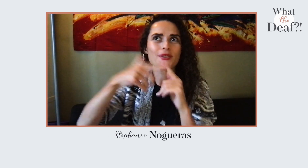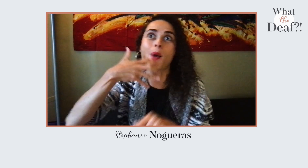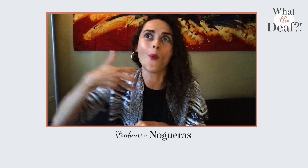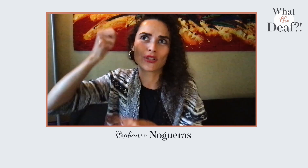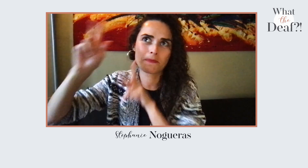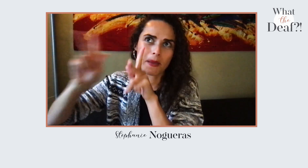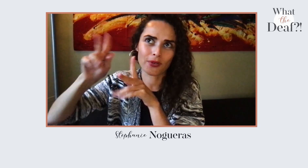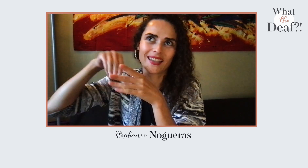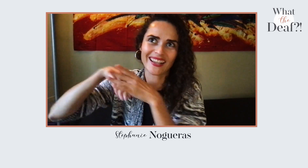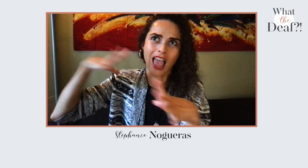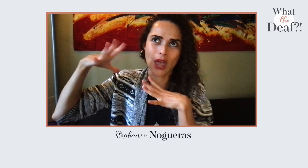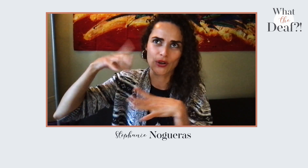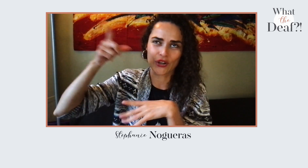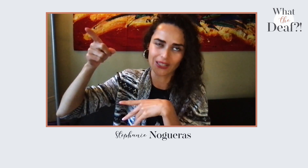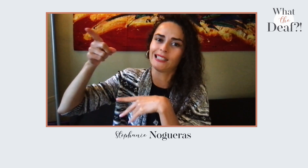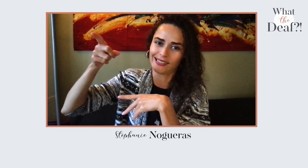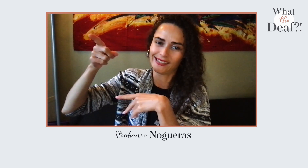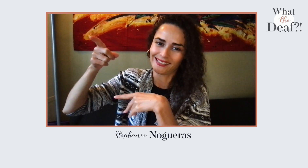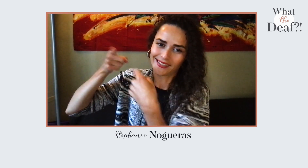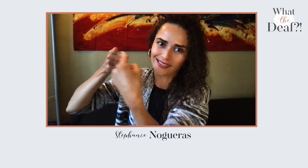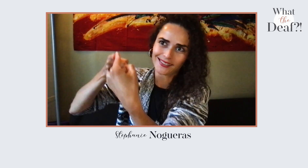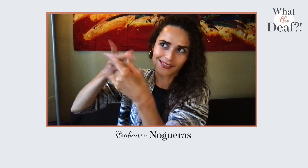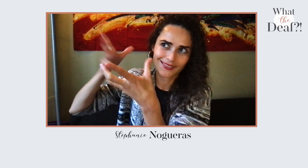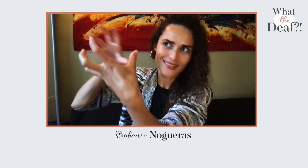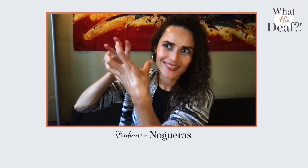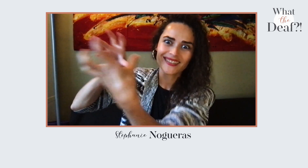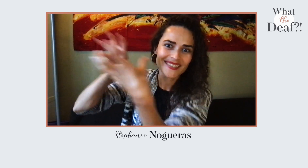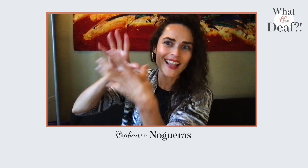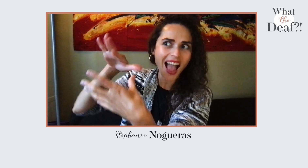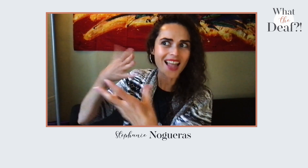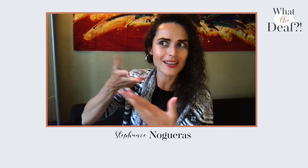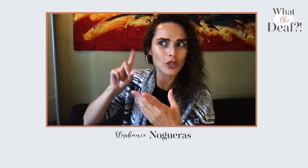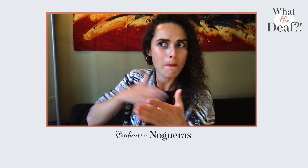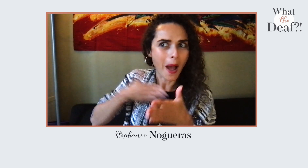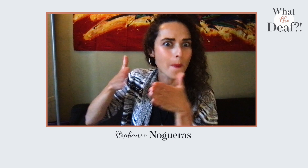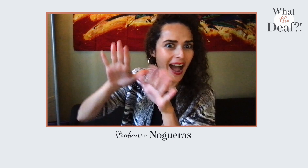accept, like, what I'm trying to explain to them, in comparison to the older Hollywood generation,